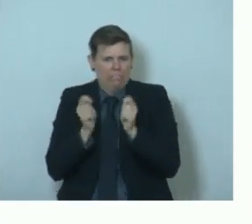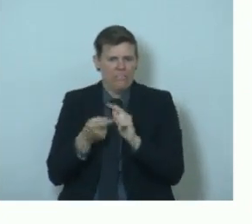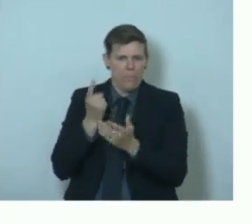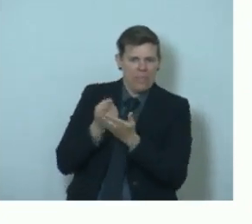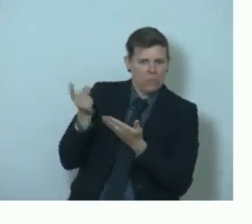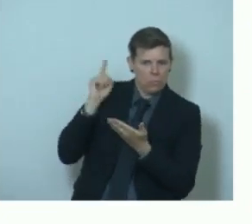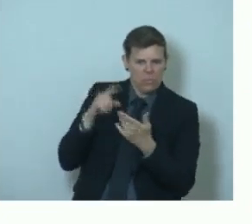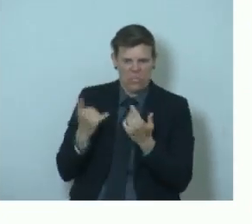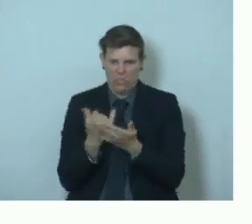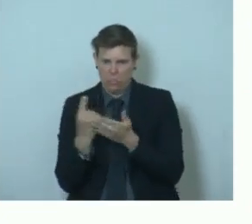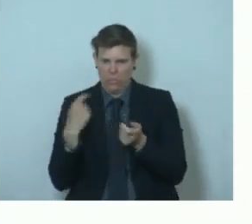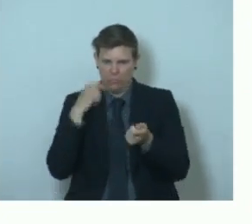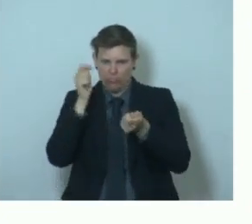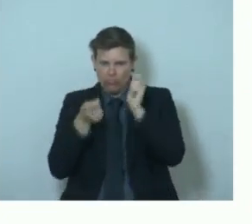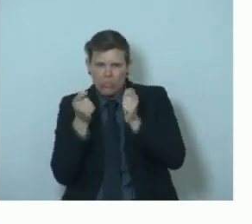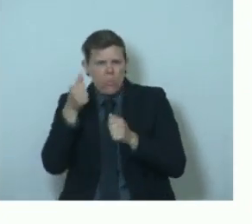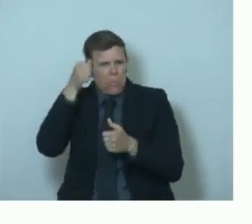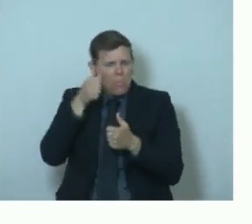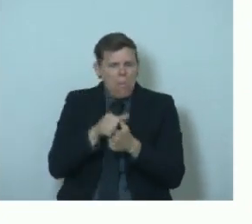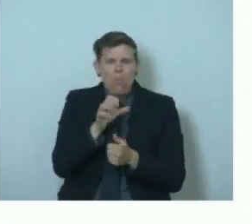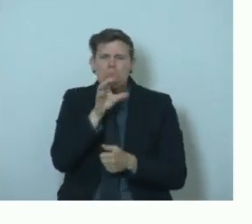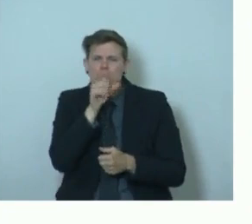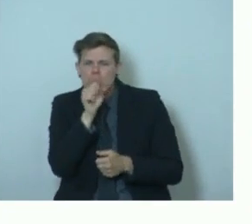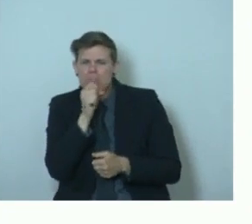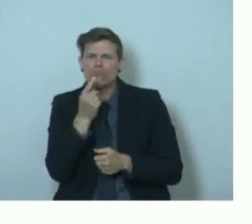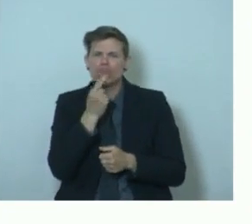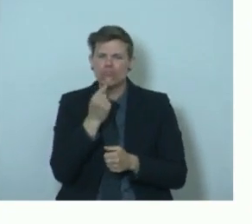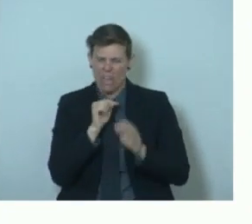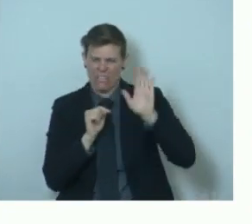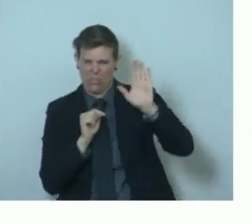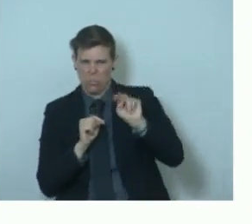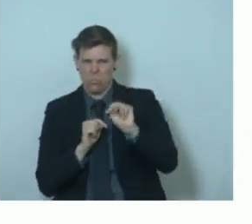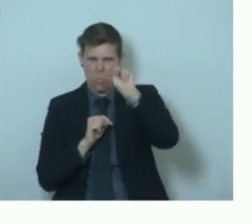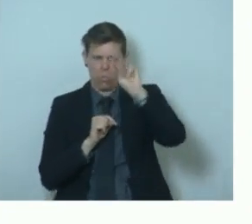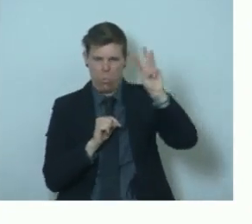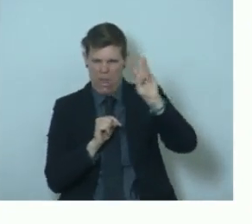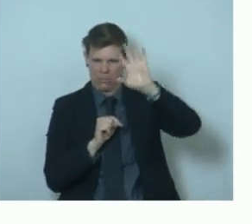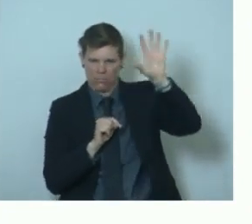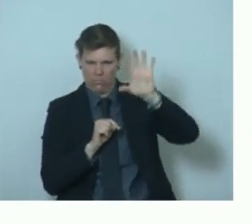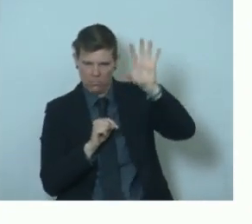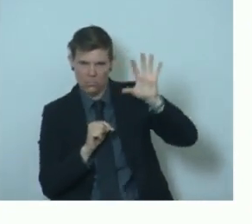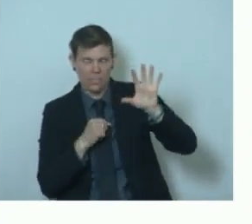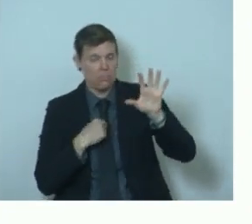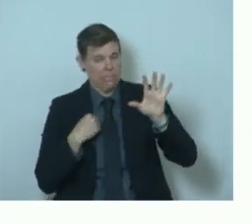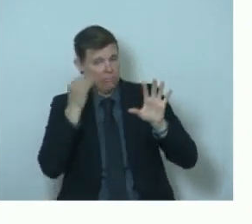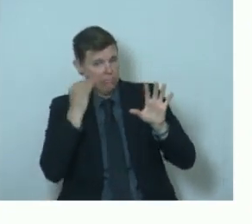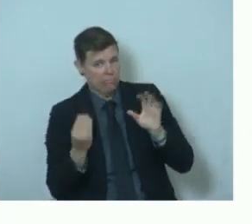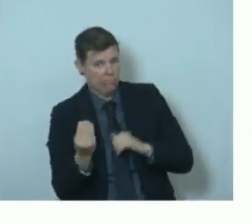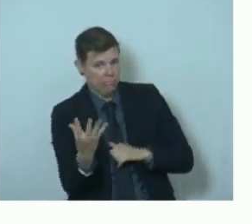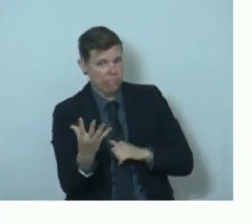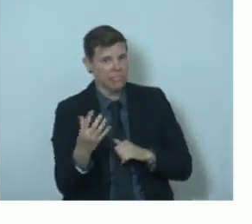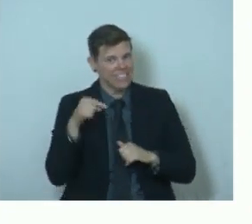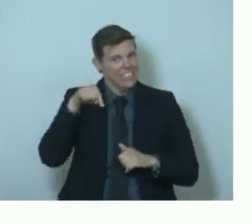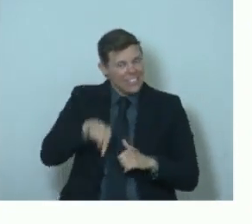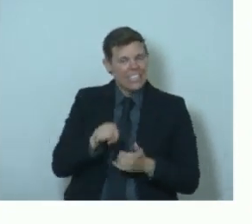WITH 10 EXTRA YEARS OF LIFE. YOU ARE FAMILIAR WITH THE RED LINE.